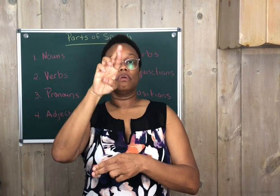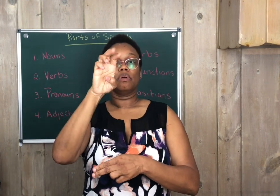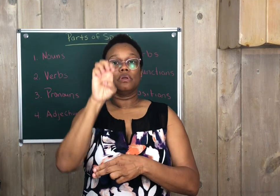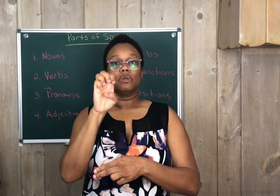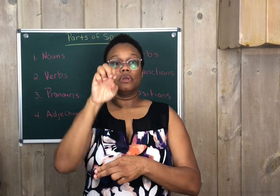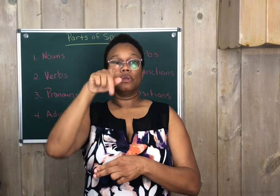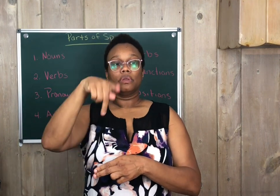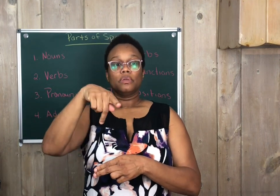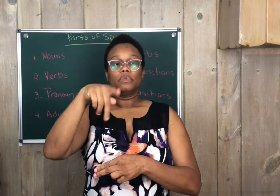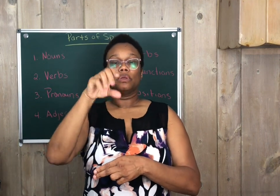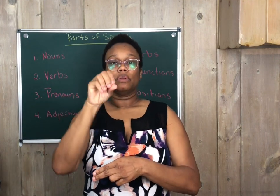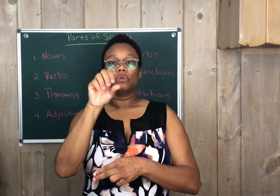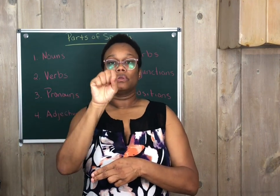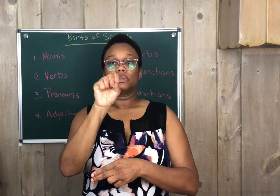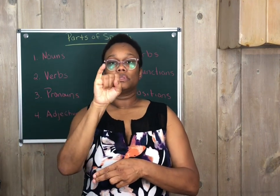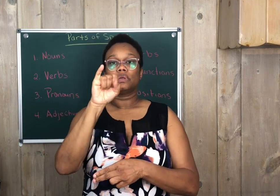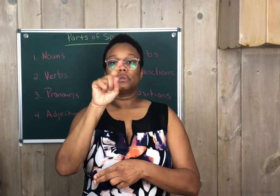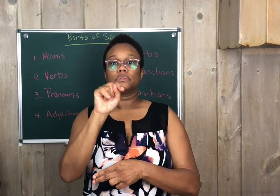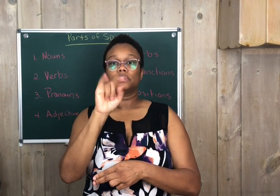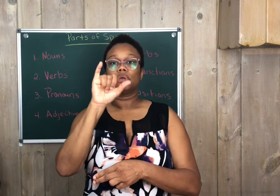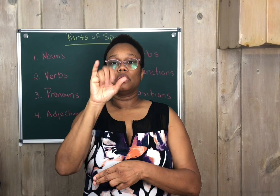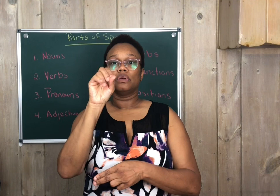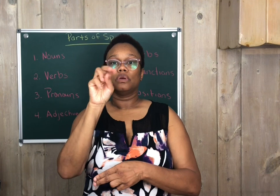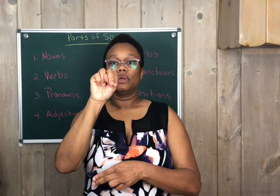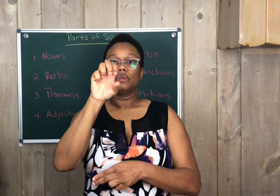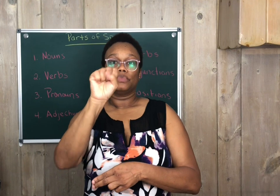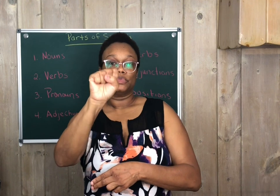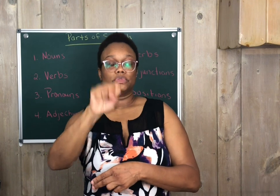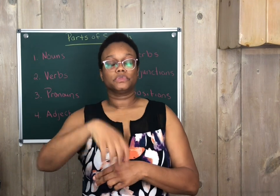The next part of speech is called prepositions